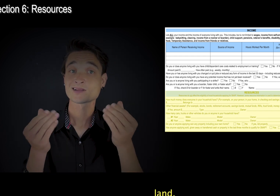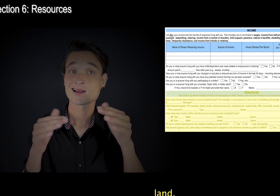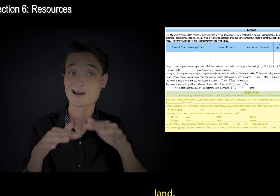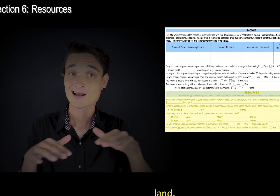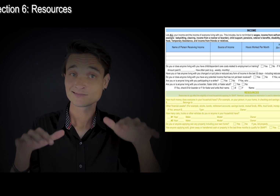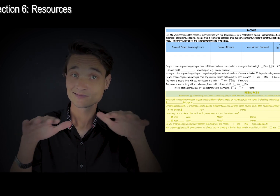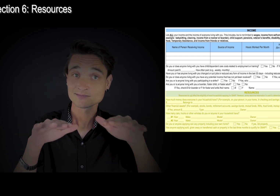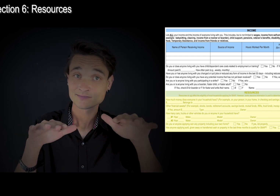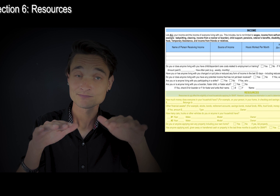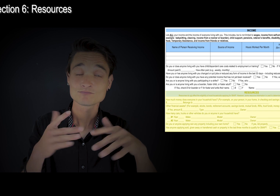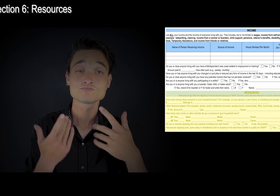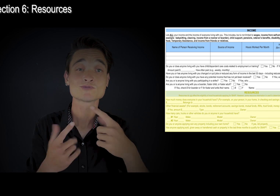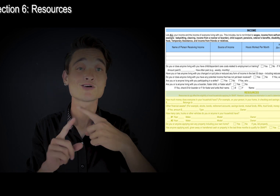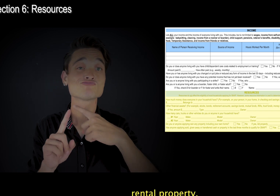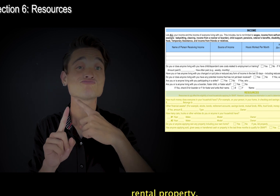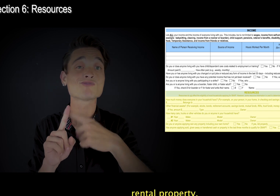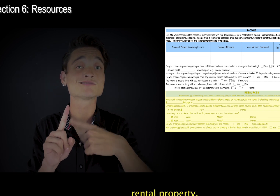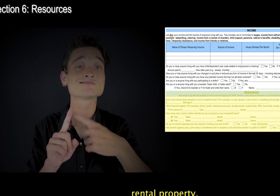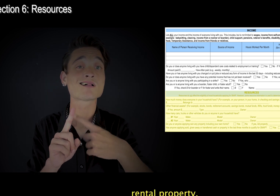land, rental property,